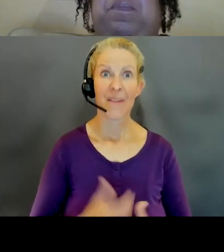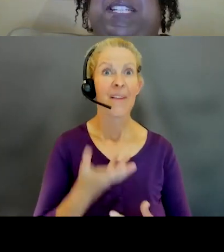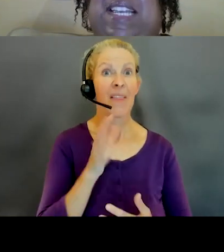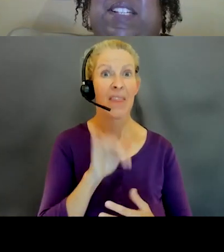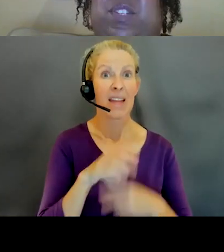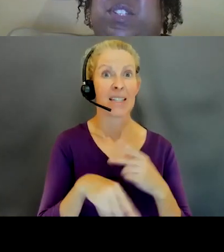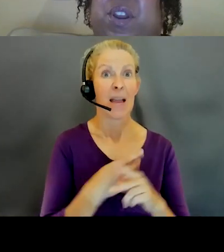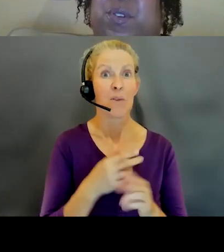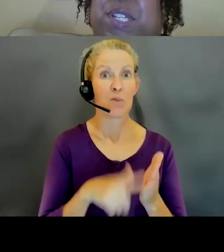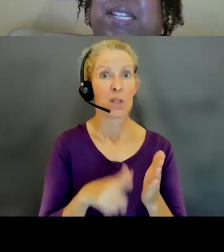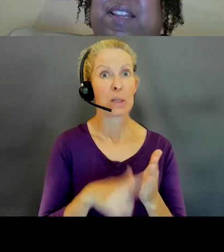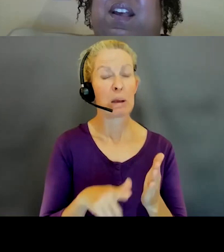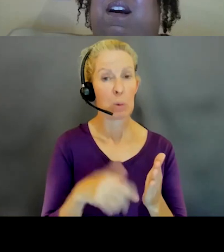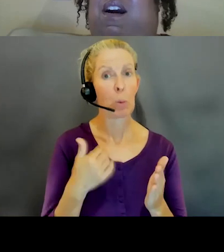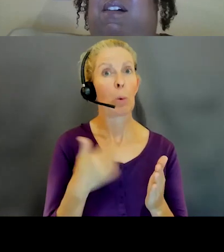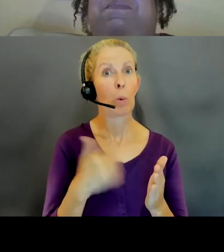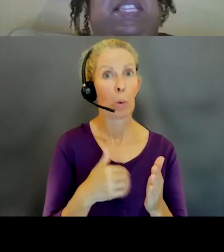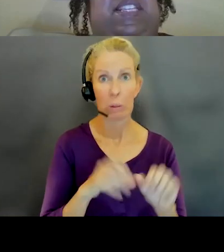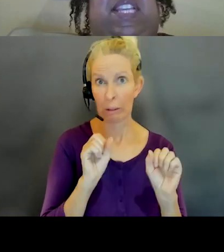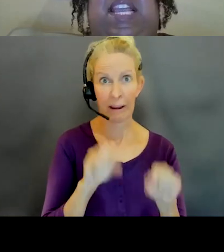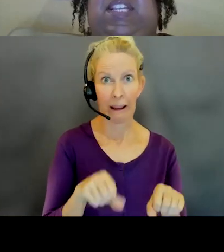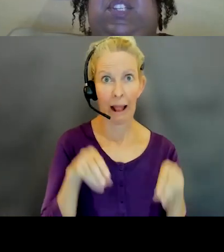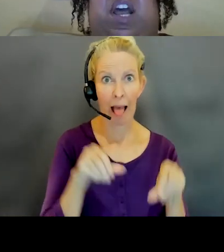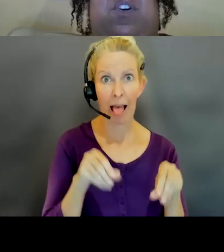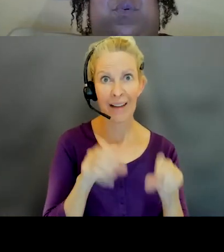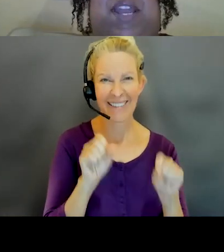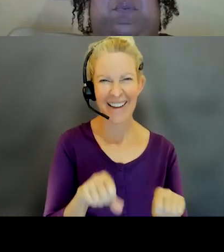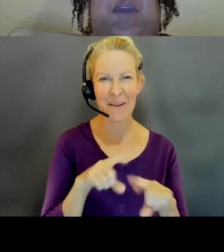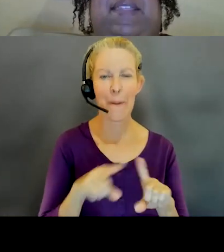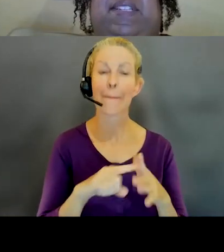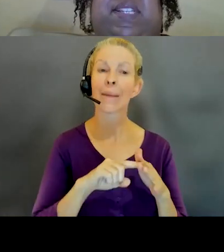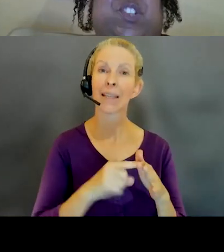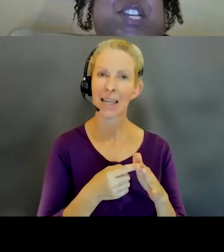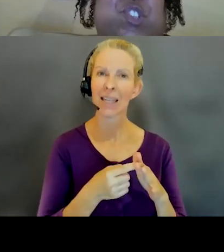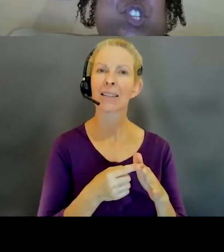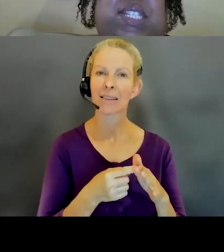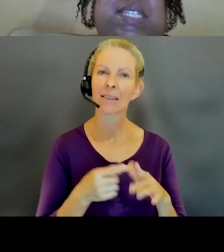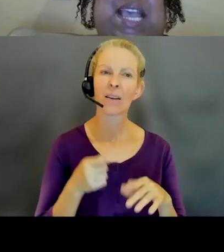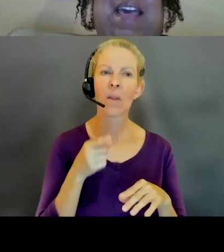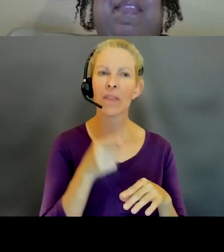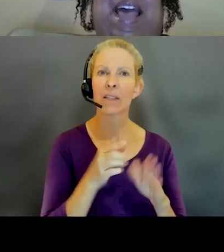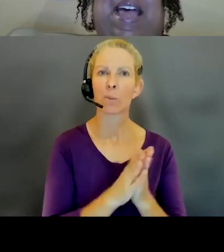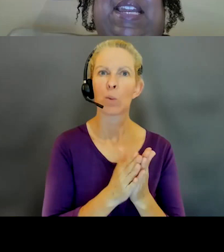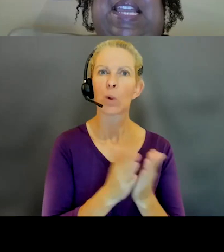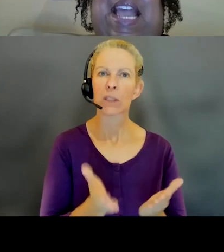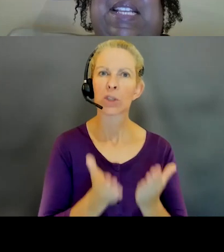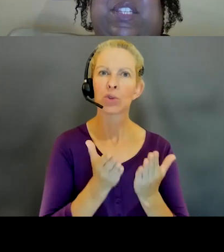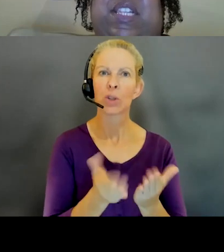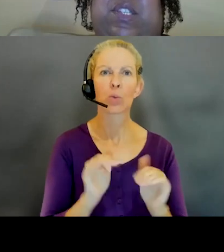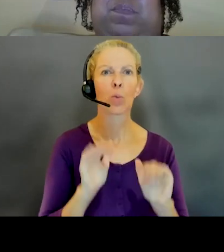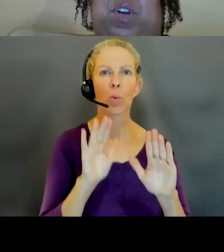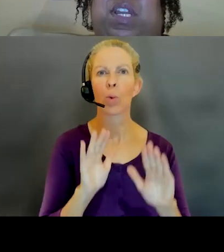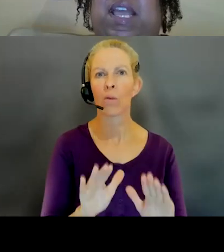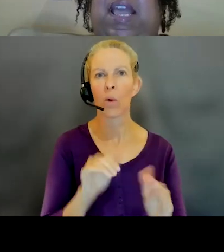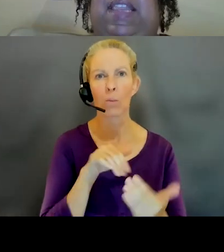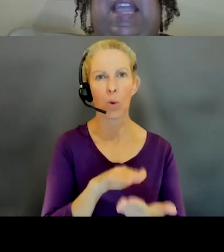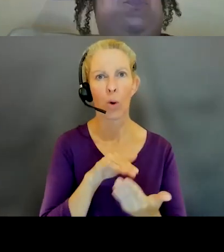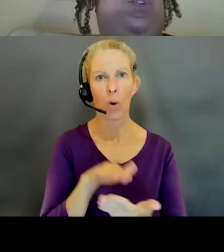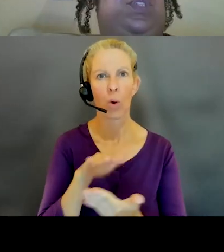but to get started, this is a great way, the suggestions he has in this book. They will